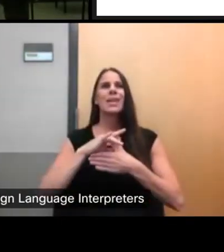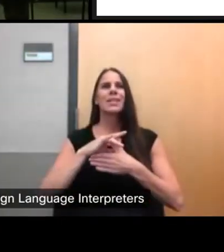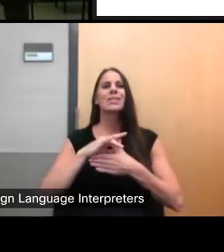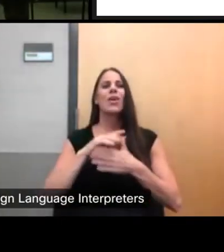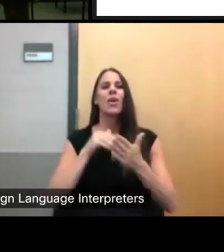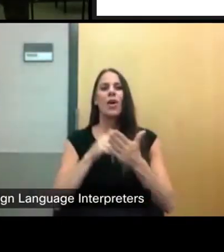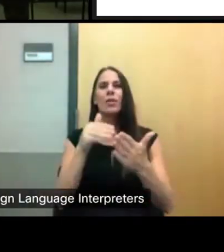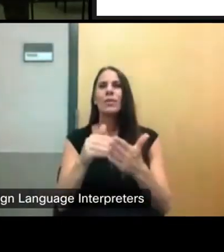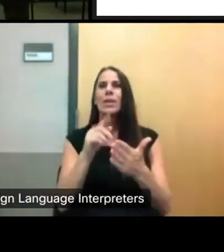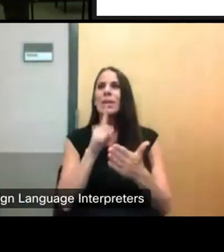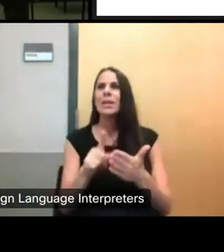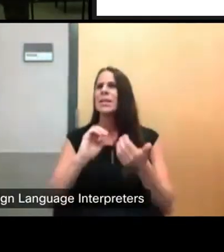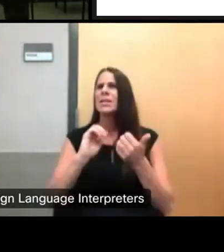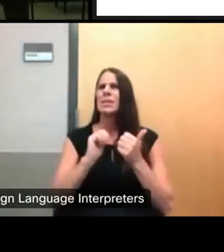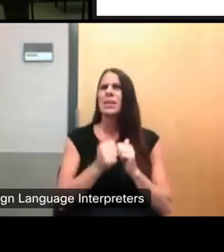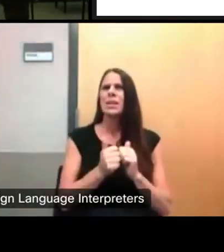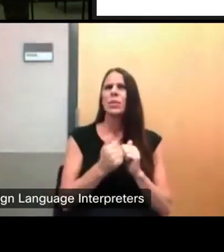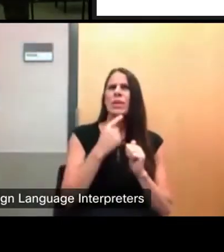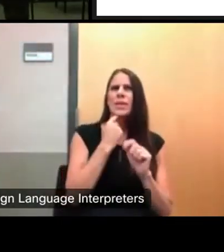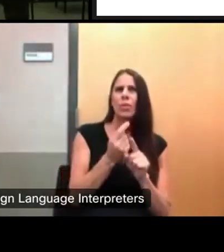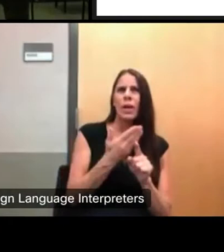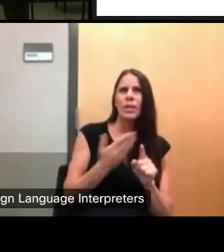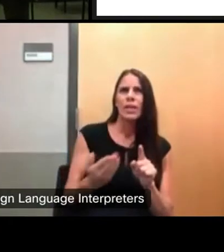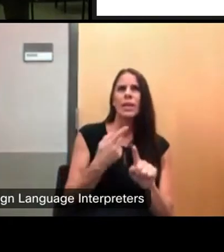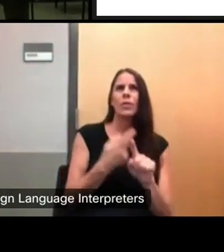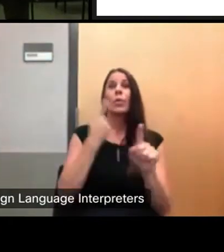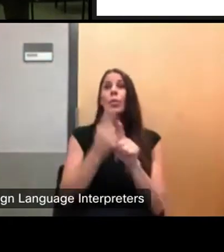how do we say the right thing from the right Messenger and all those things? But social